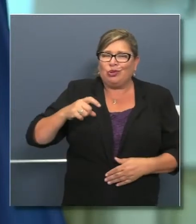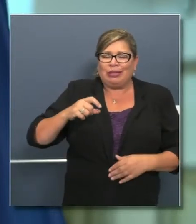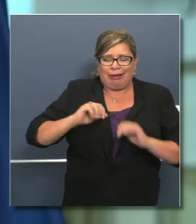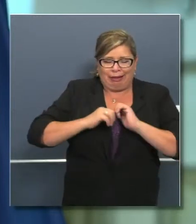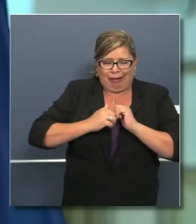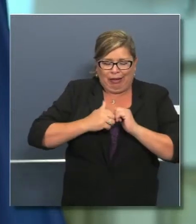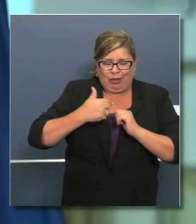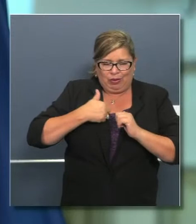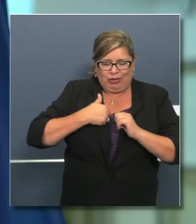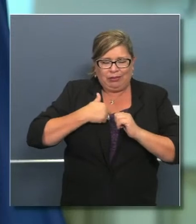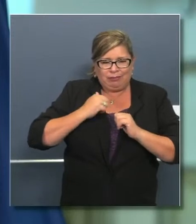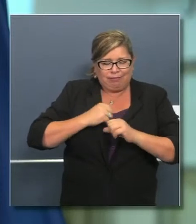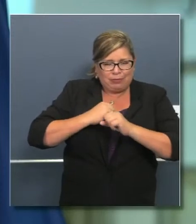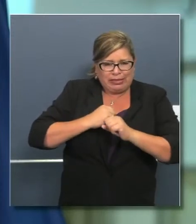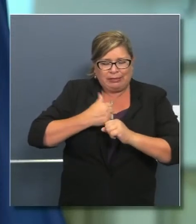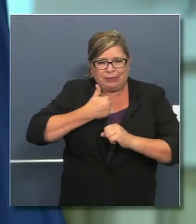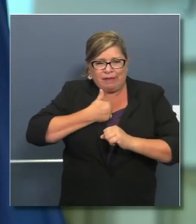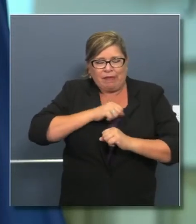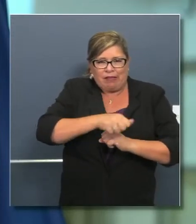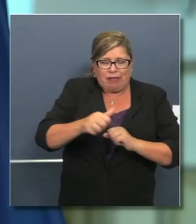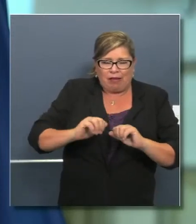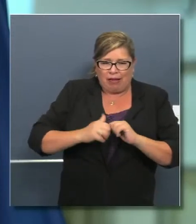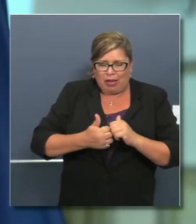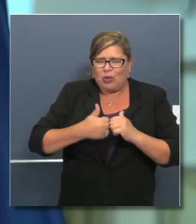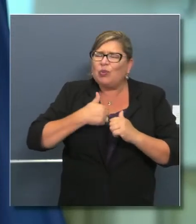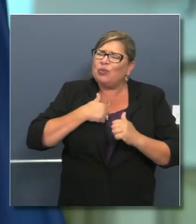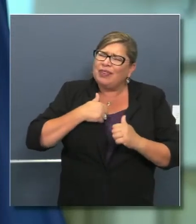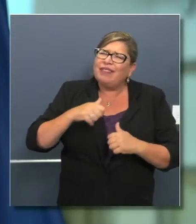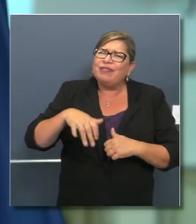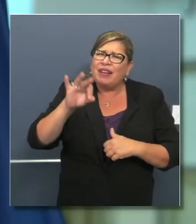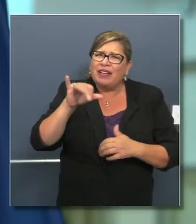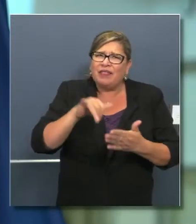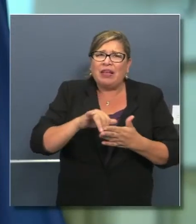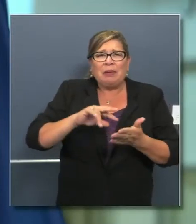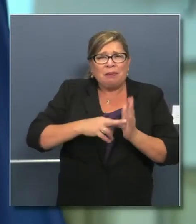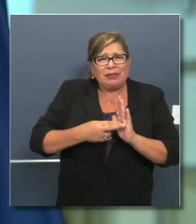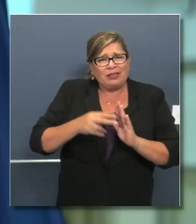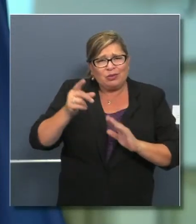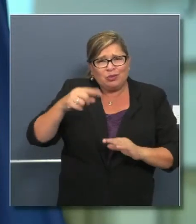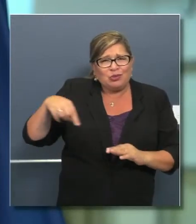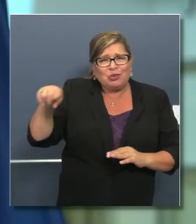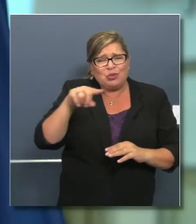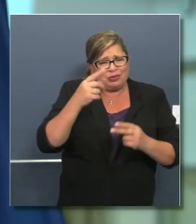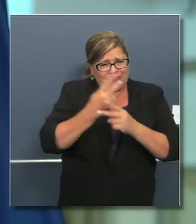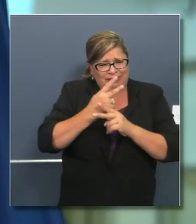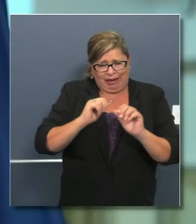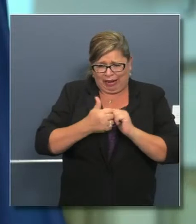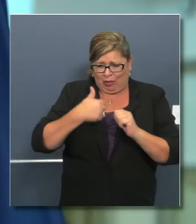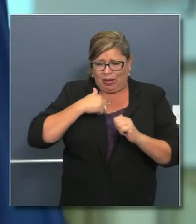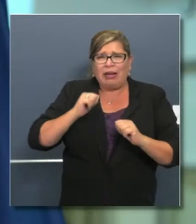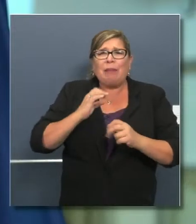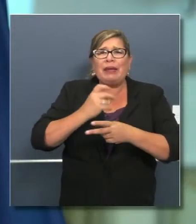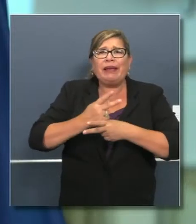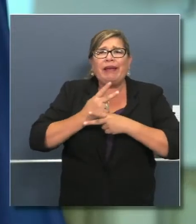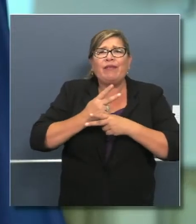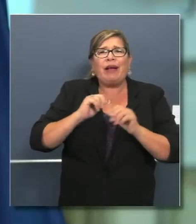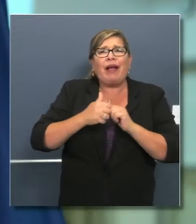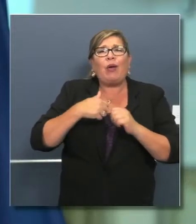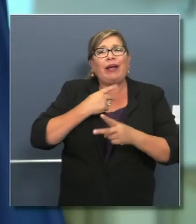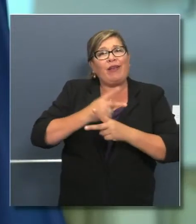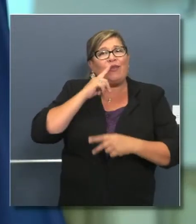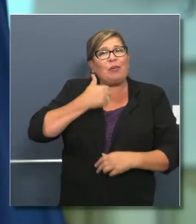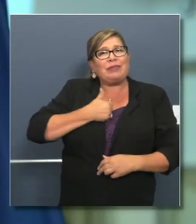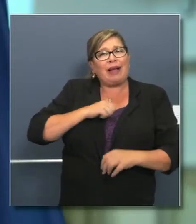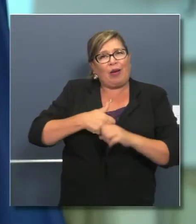that and we could we commit ourselves to a cause that United the state 40 million strong just a few